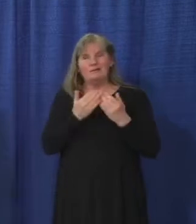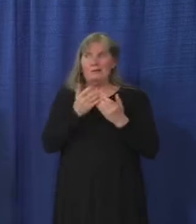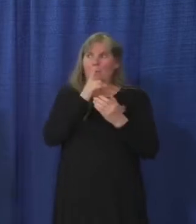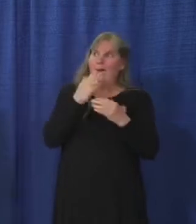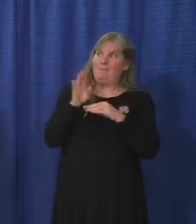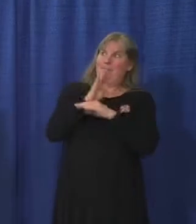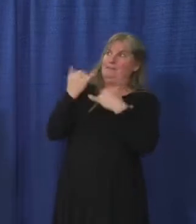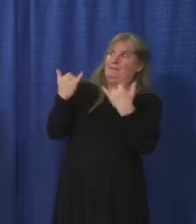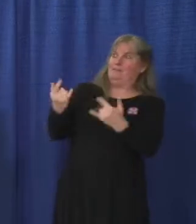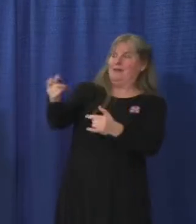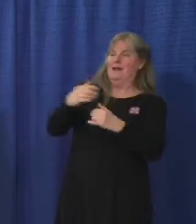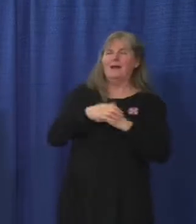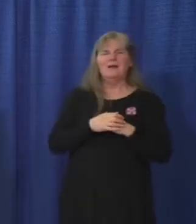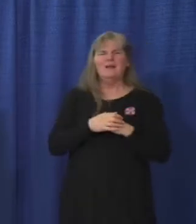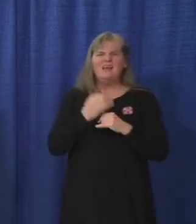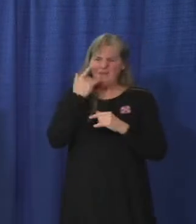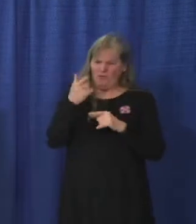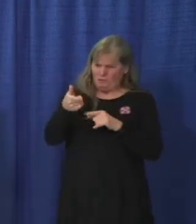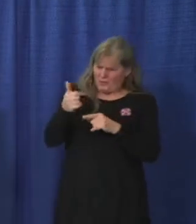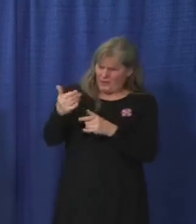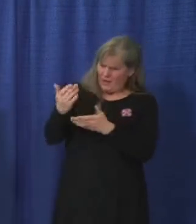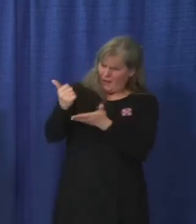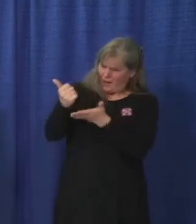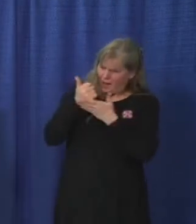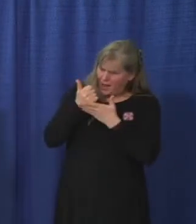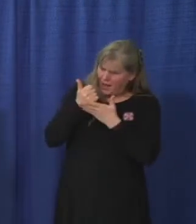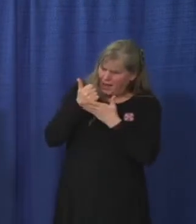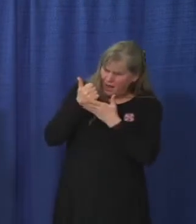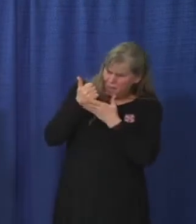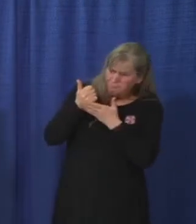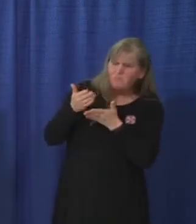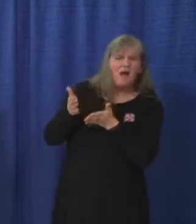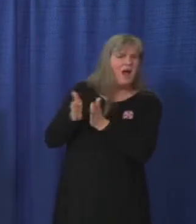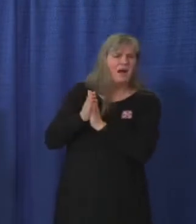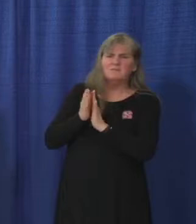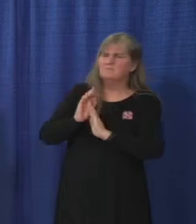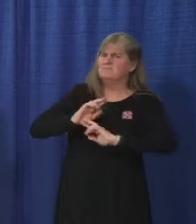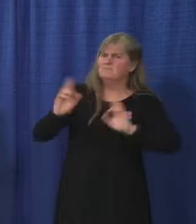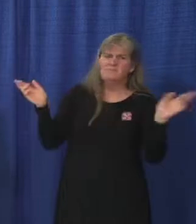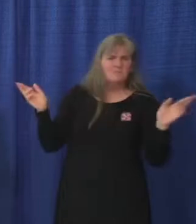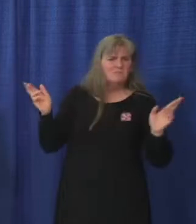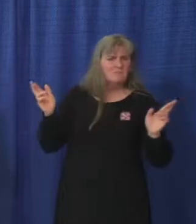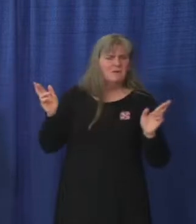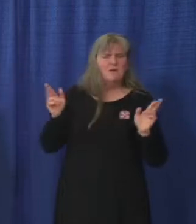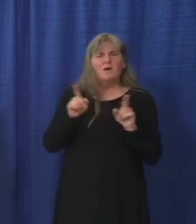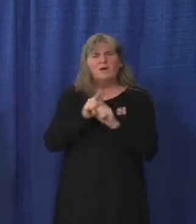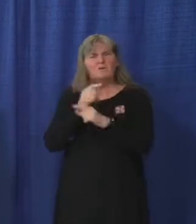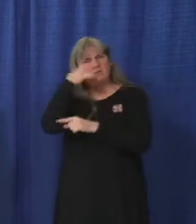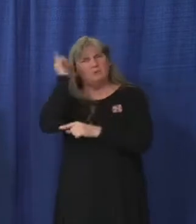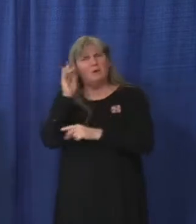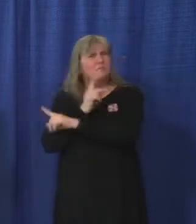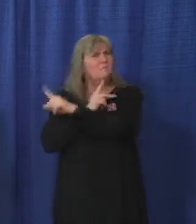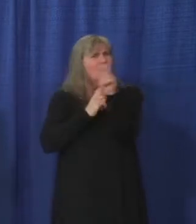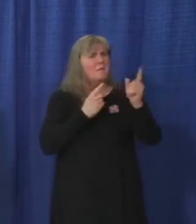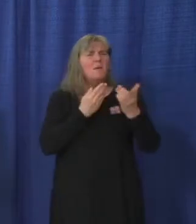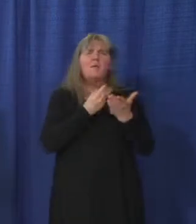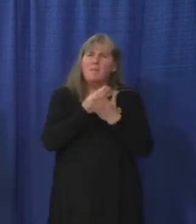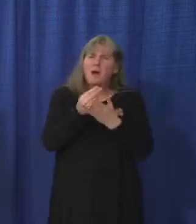with they needed and I encourage all of Yukon to by local, support local and shop local.